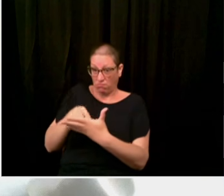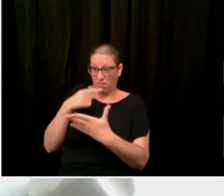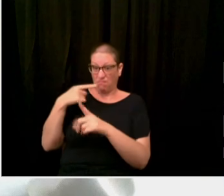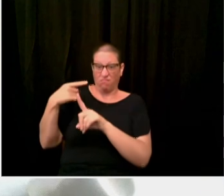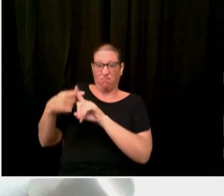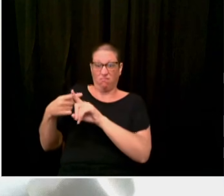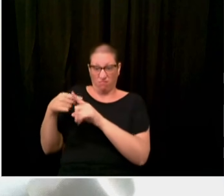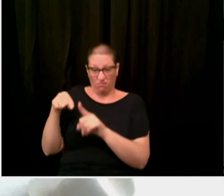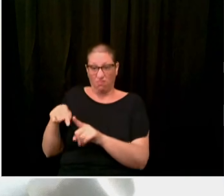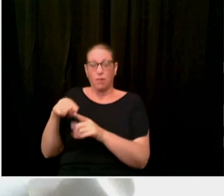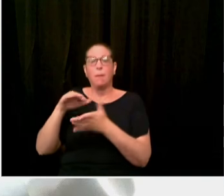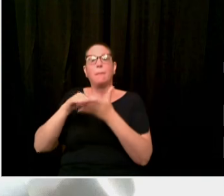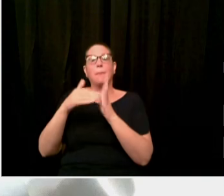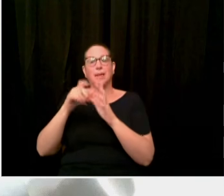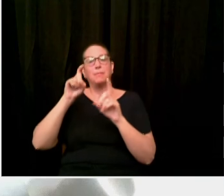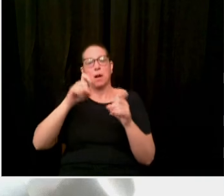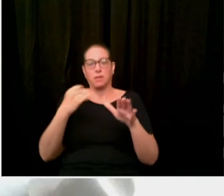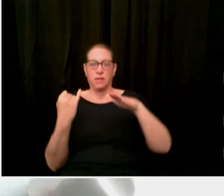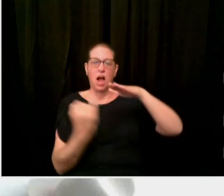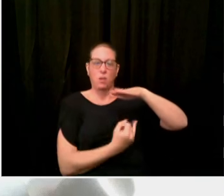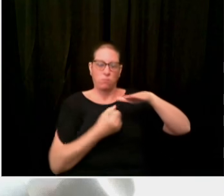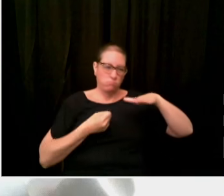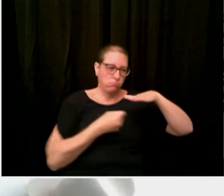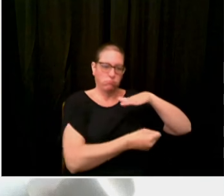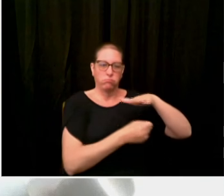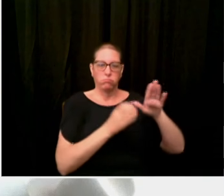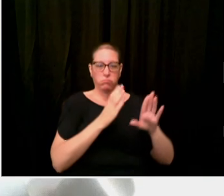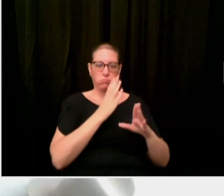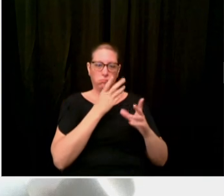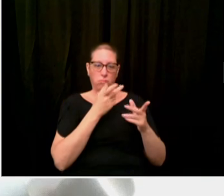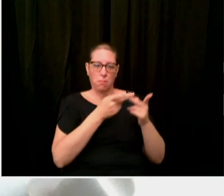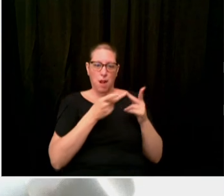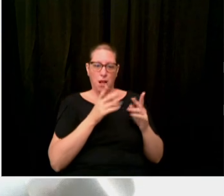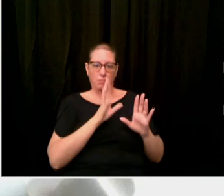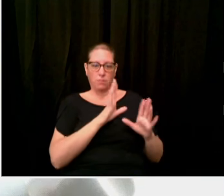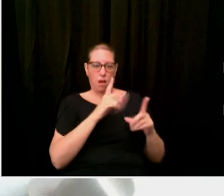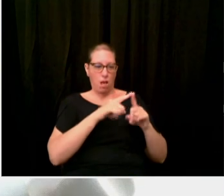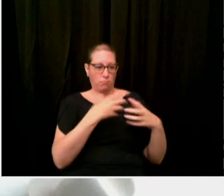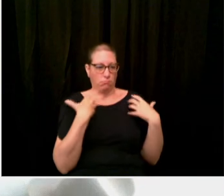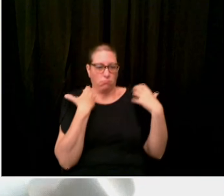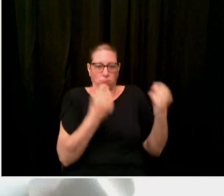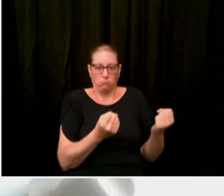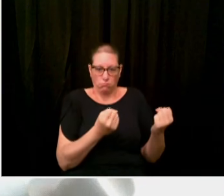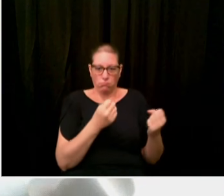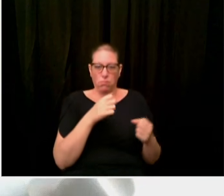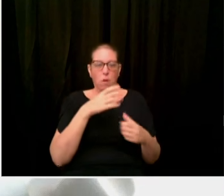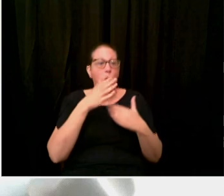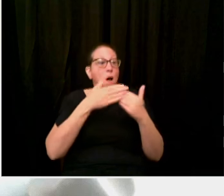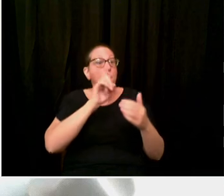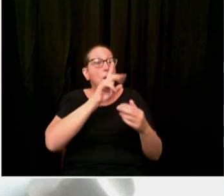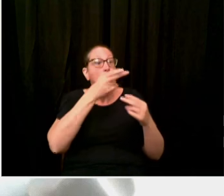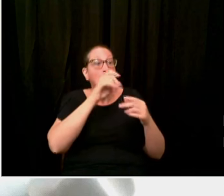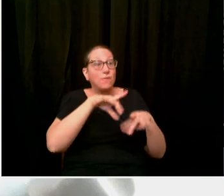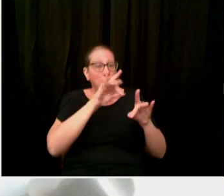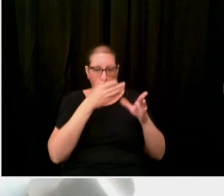A HOTEL ROOM. THEN THESE GREAT RESOURCE PEOPLE THAT YOU'VE SPOKEN OF WILL TAKE CARE OF